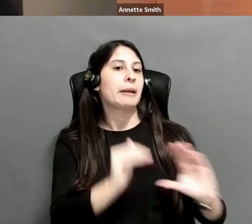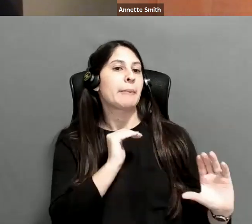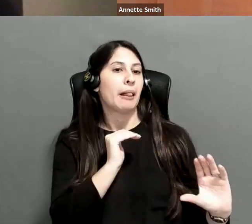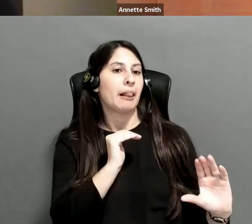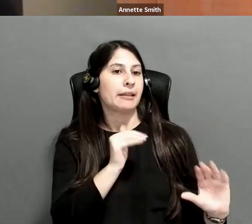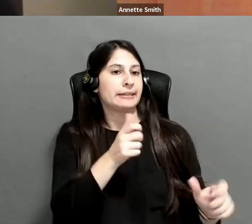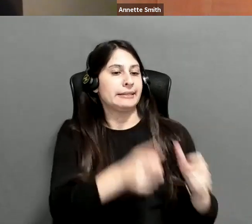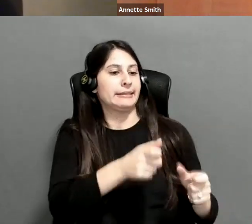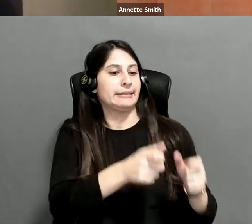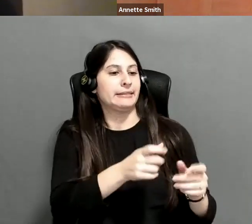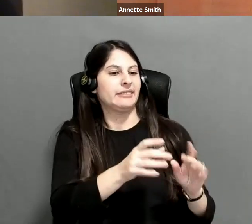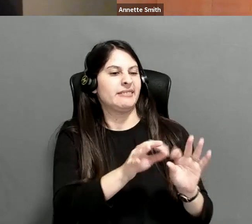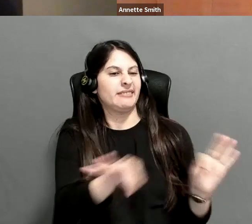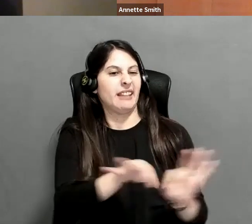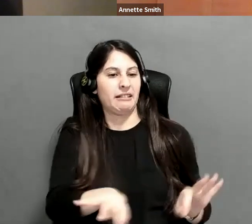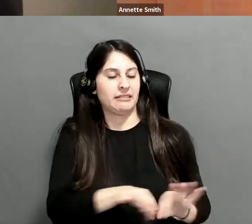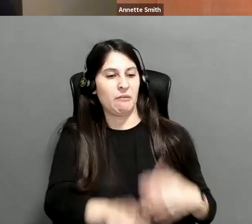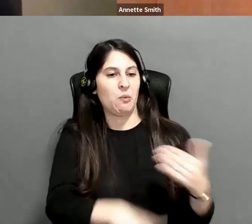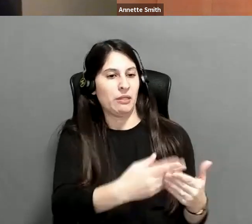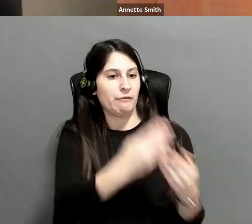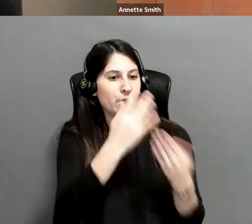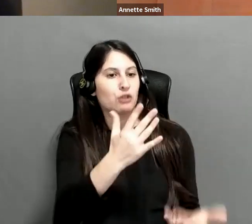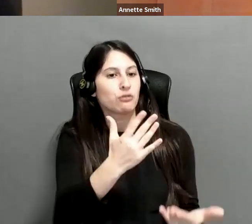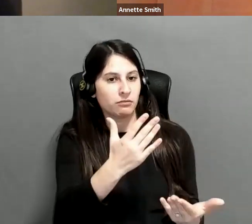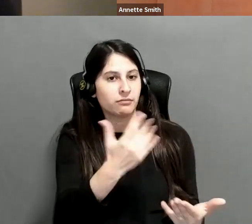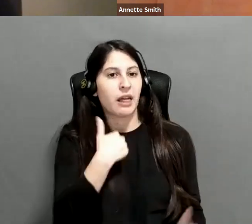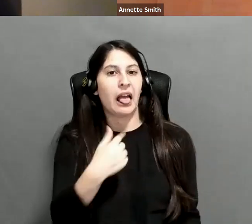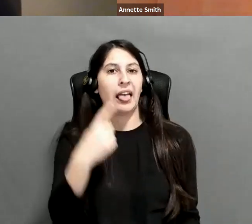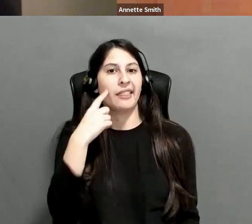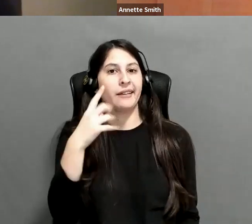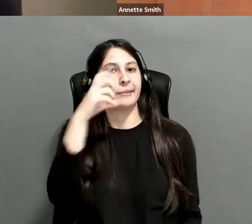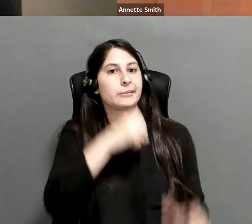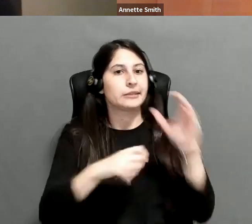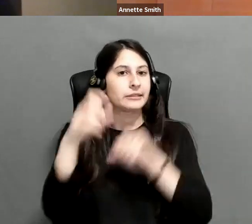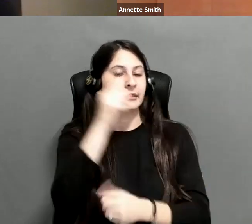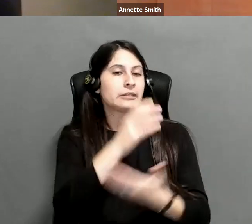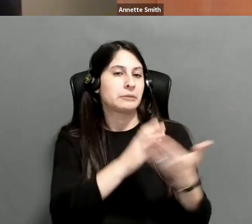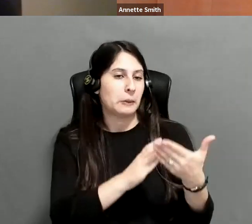wondered if there was some way that you could e-mail the text of all of this to